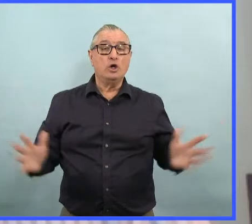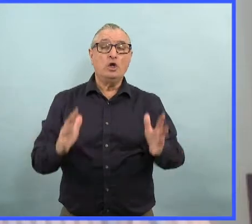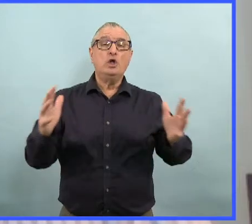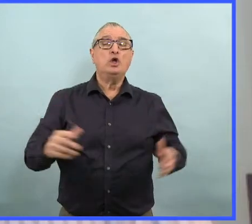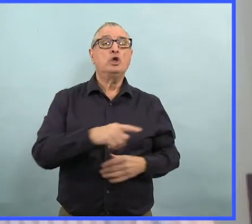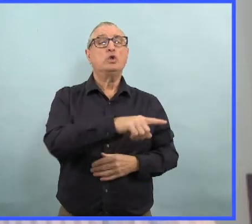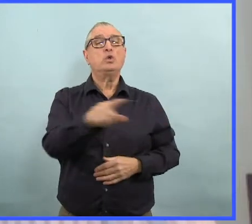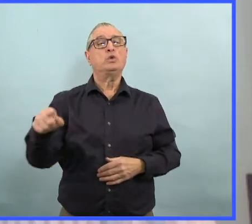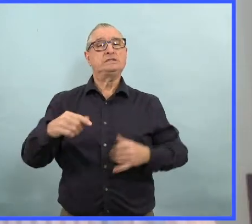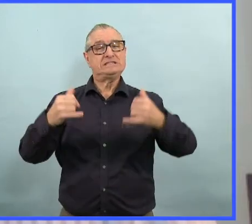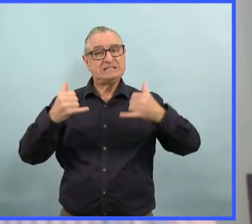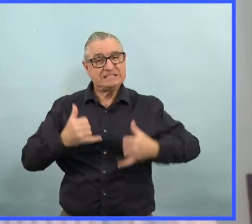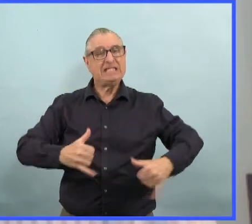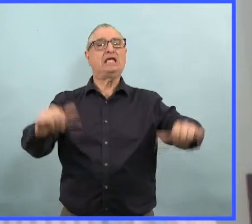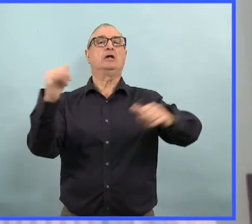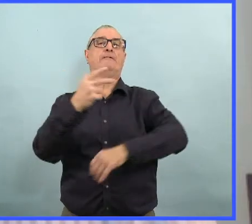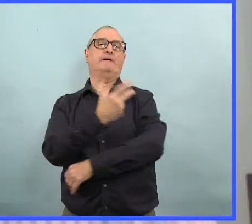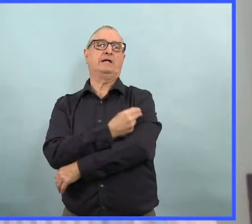is still our best defense against